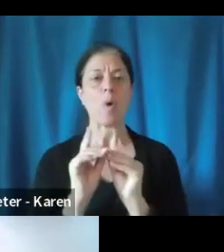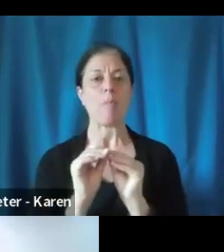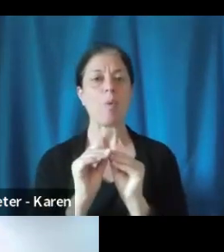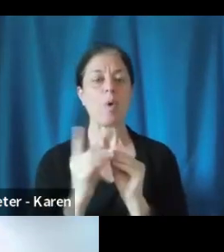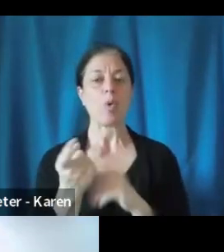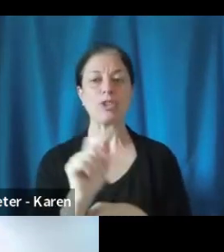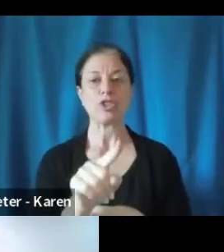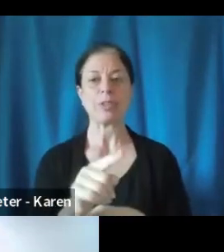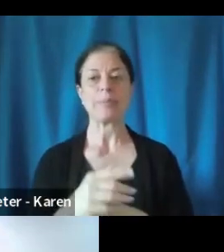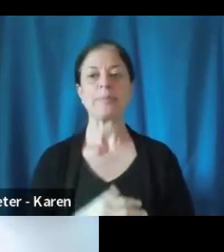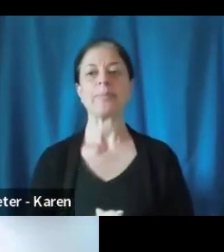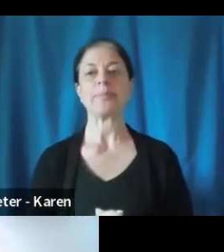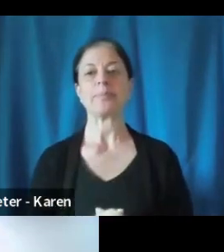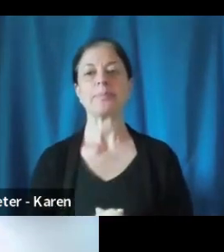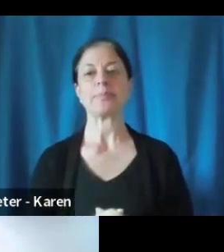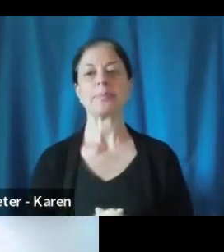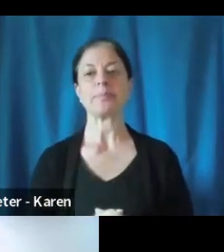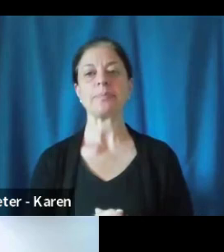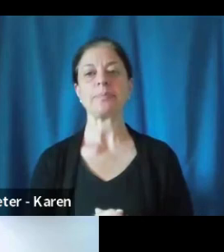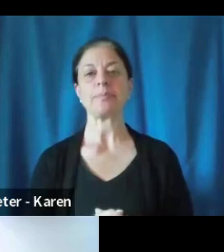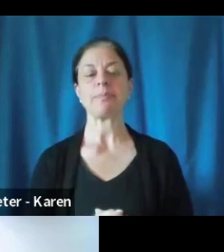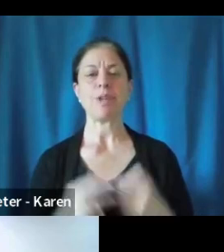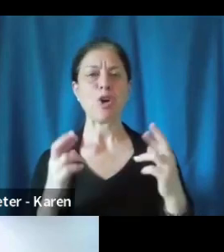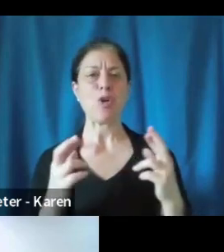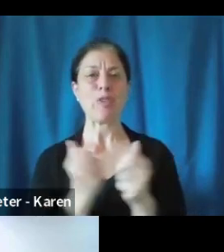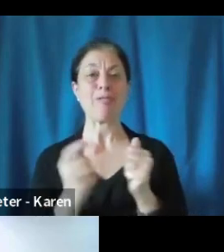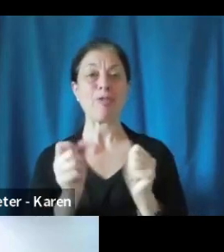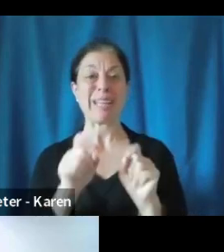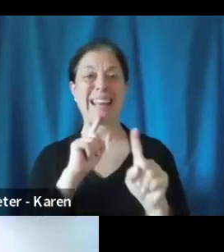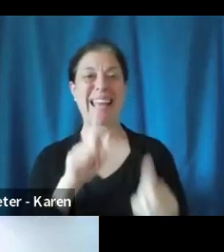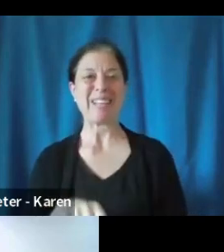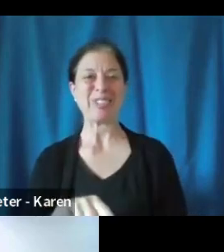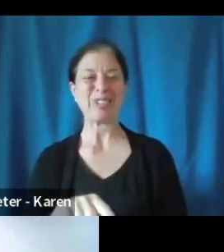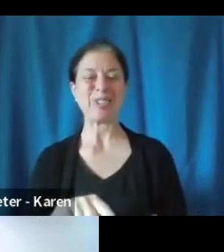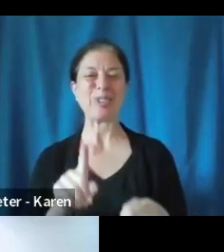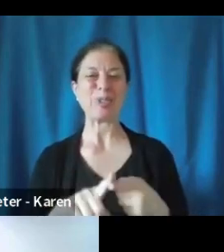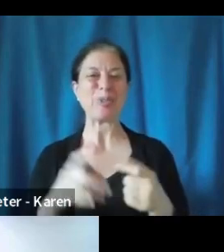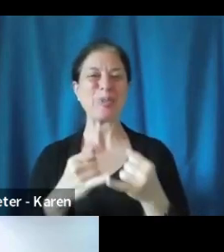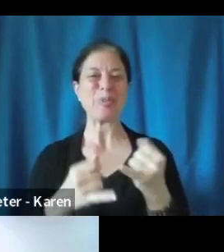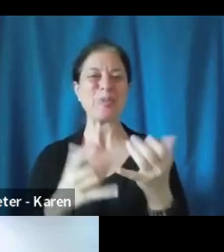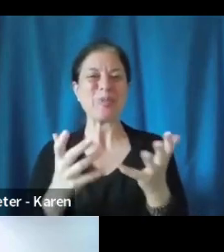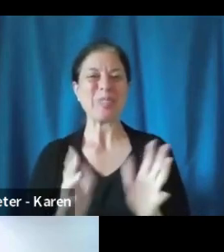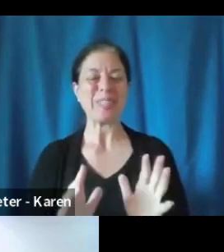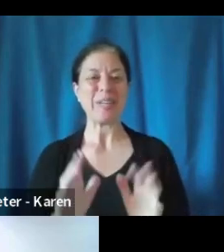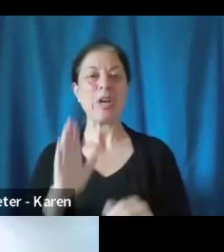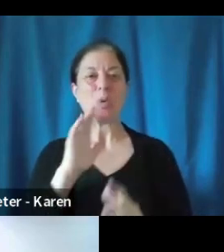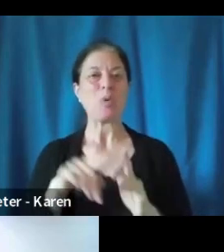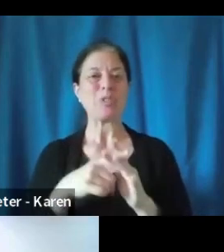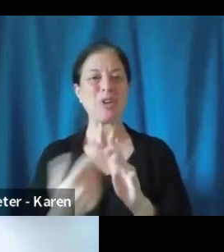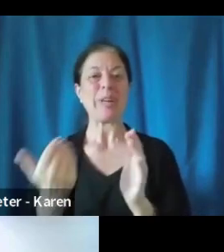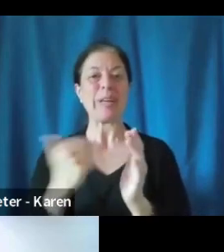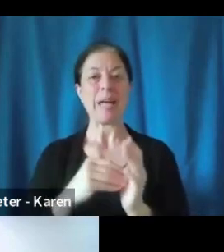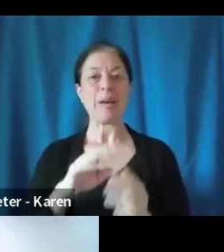Thank you all so much. I think we have time for maybe one more question that hopefully everyone can